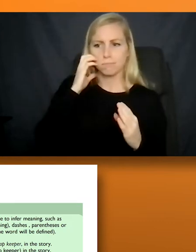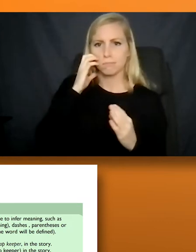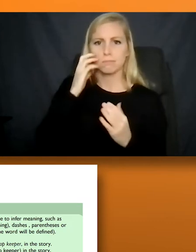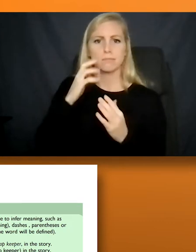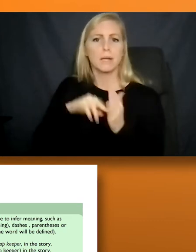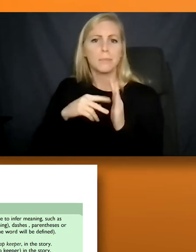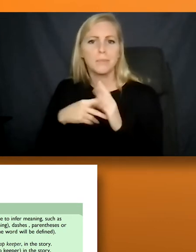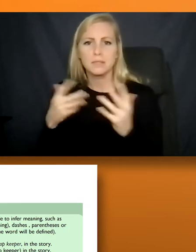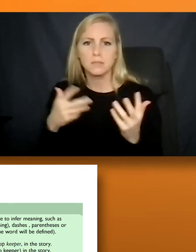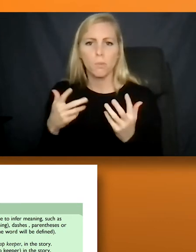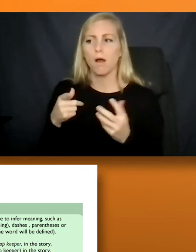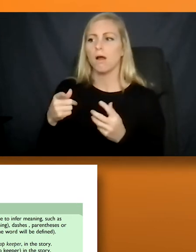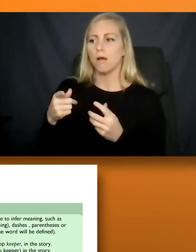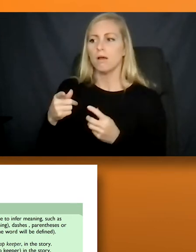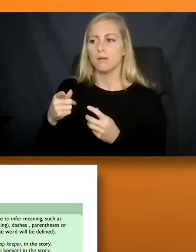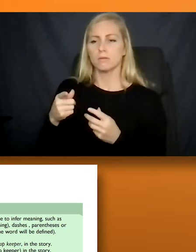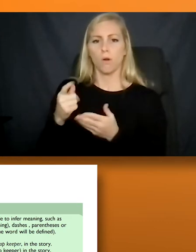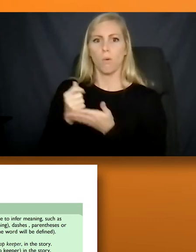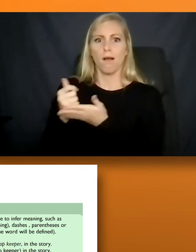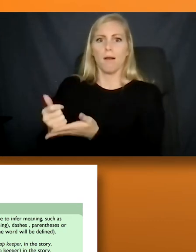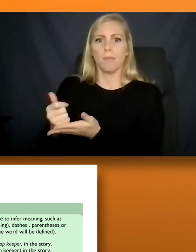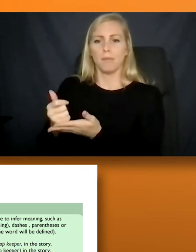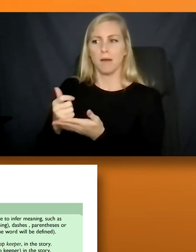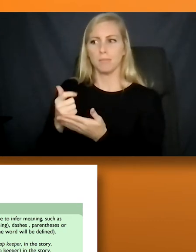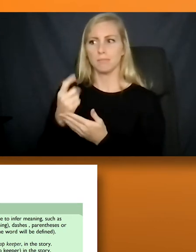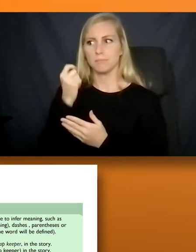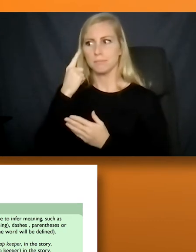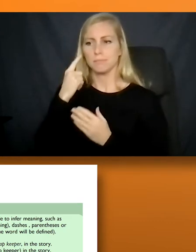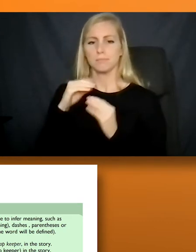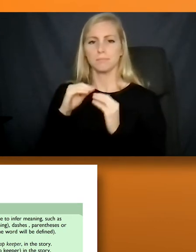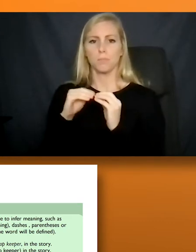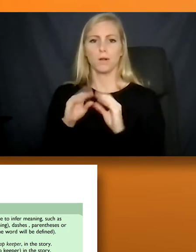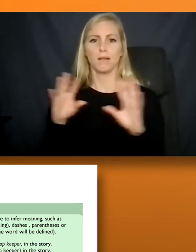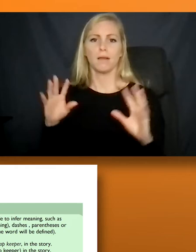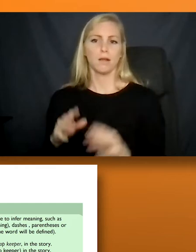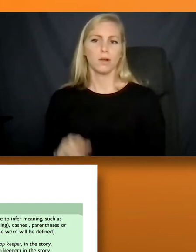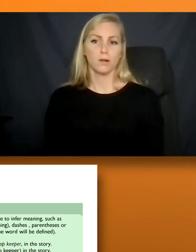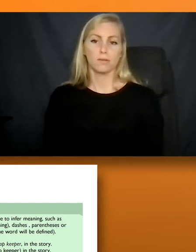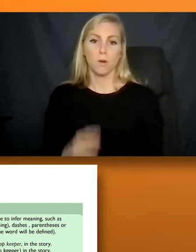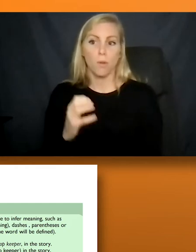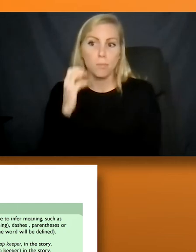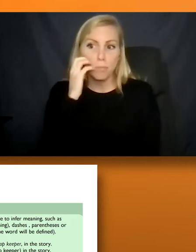within the textbook that a lot of times a bolded word will be a vocabulary word